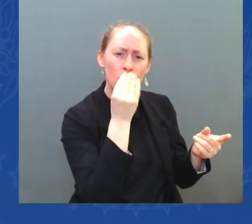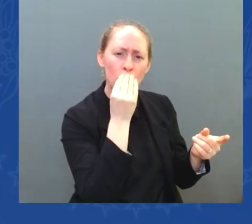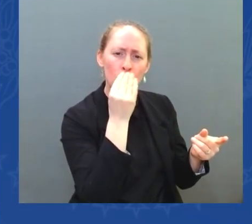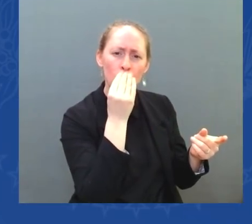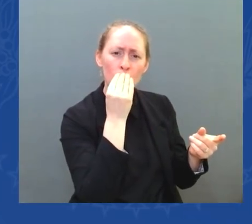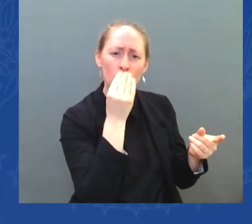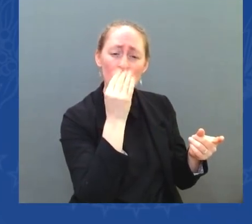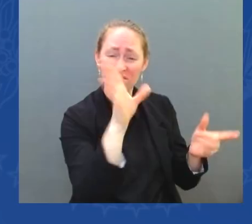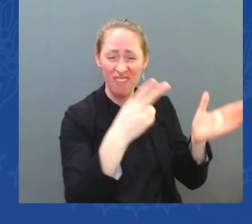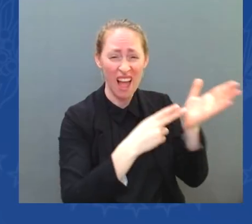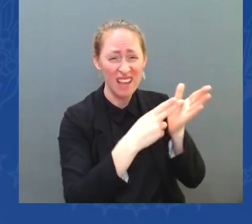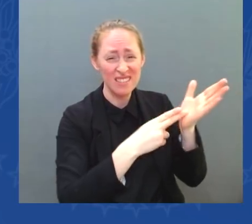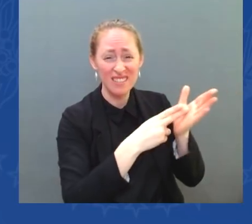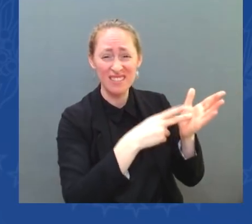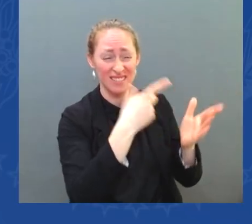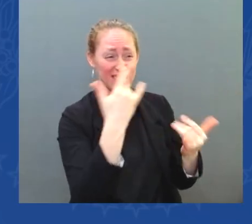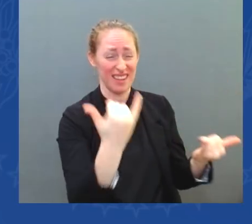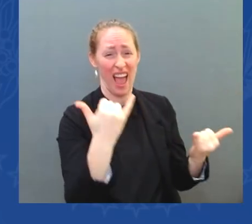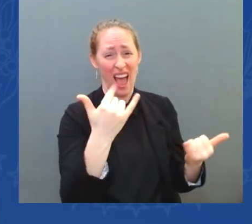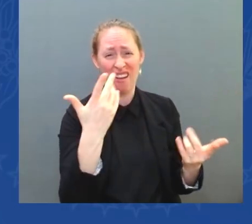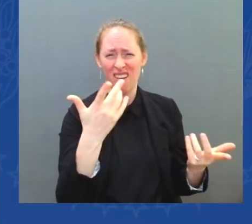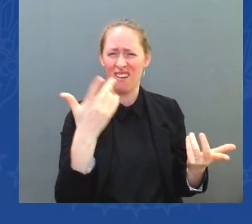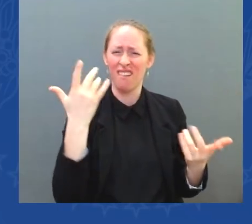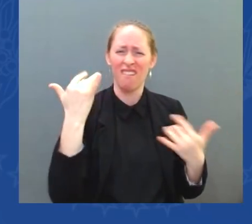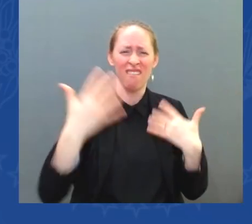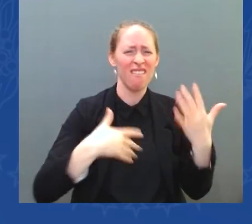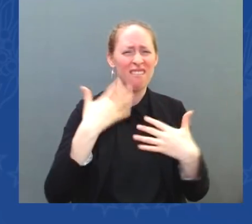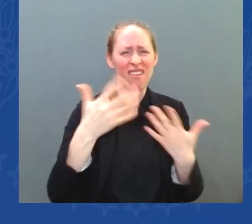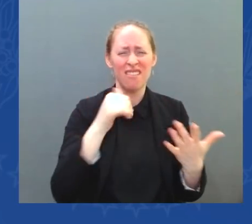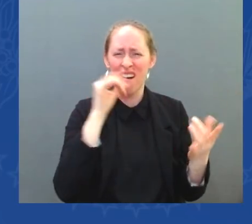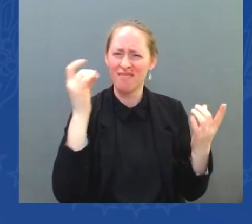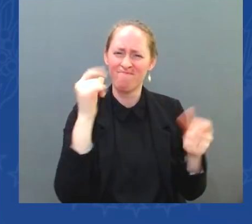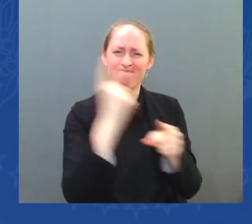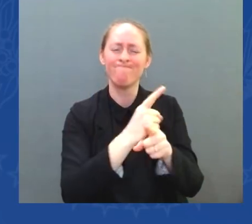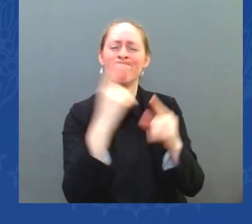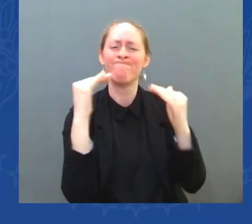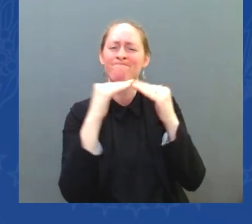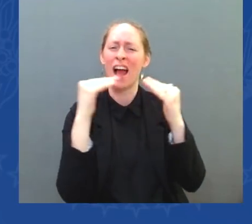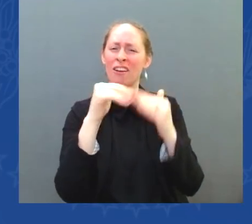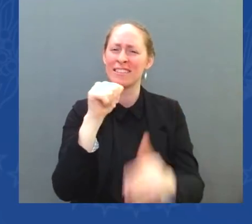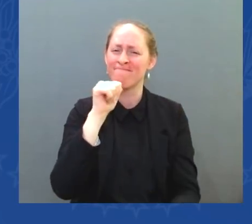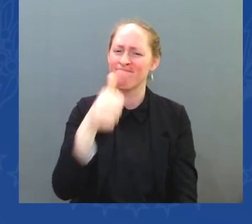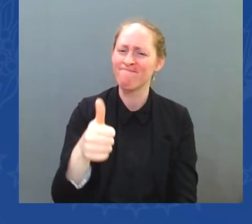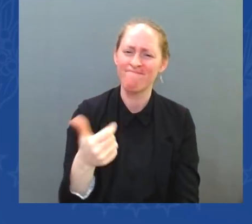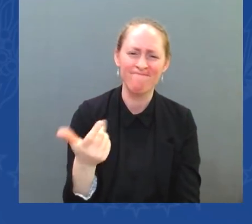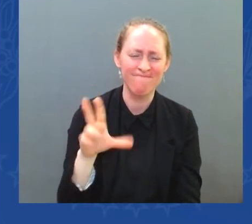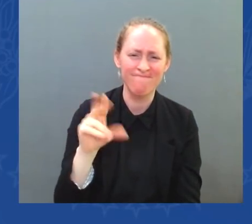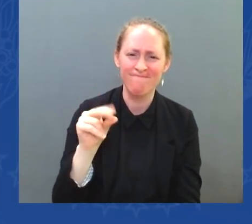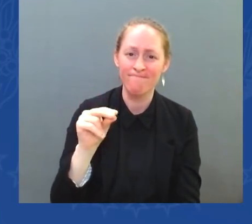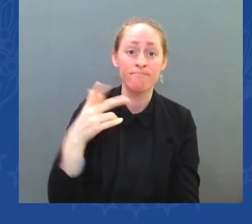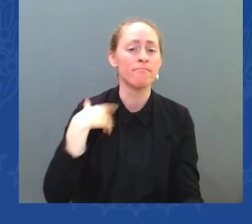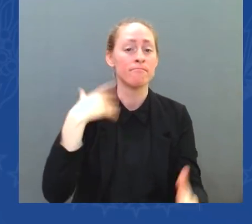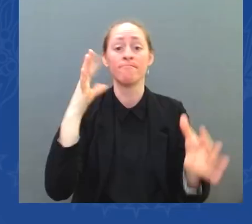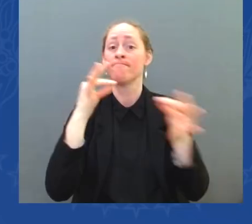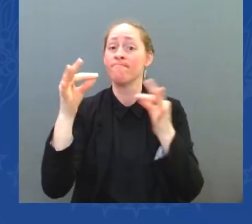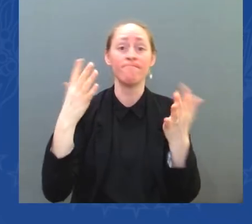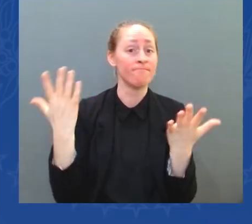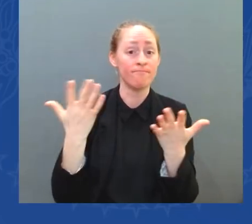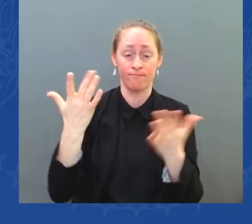Back in July, I signed an executive order to promote competition, to help level the playing field for many family farmers and ranchers,